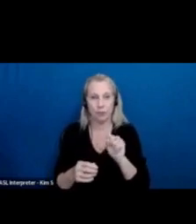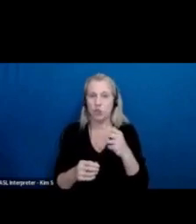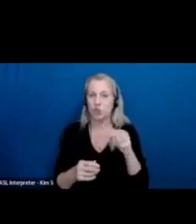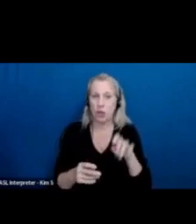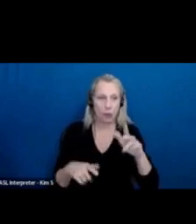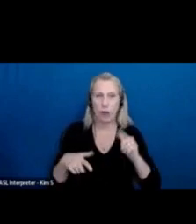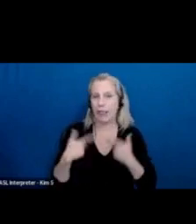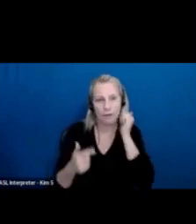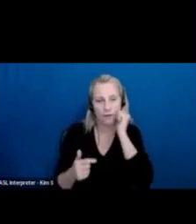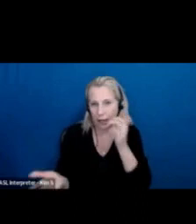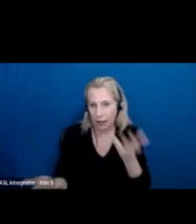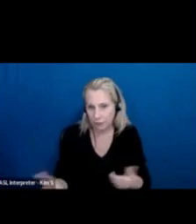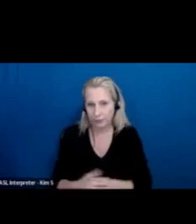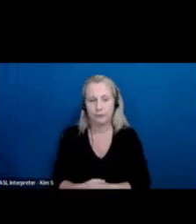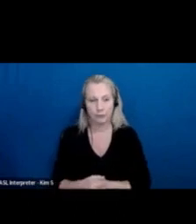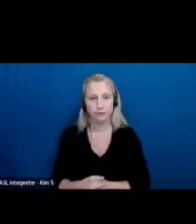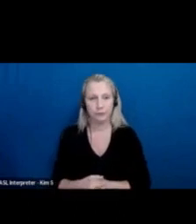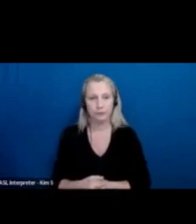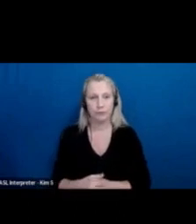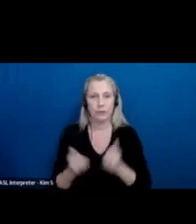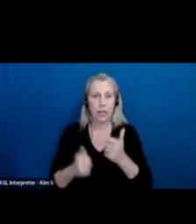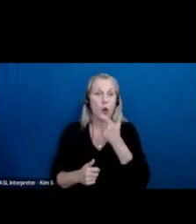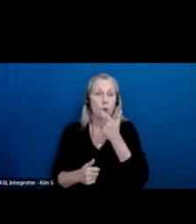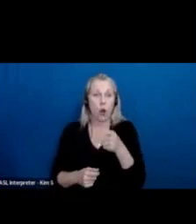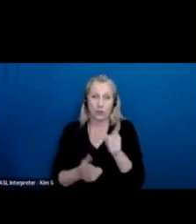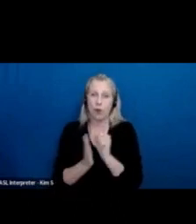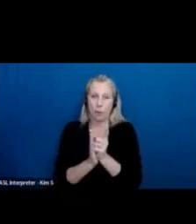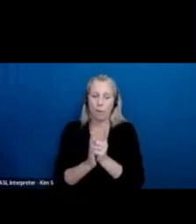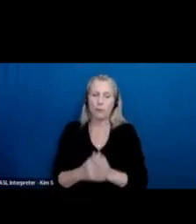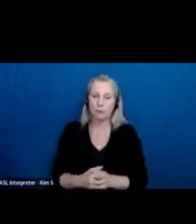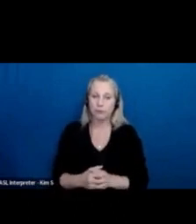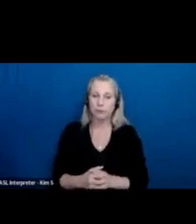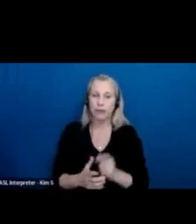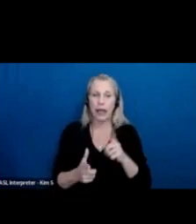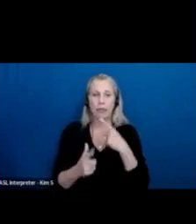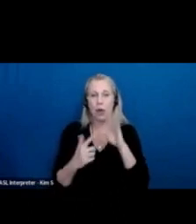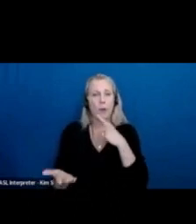we're gonna have you watch this for a moment and then we'll talk about them a little more.